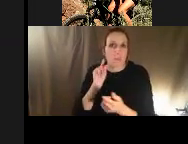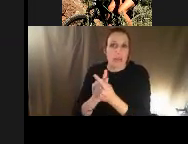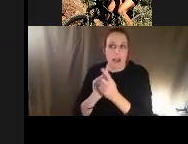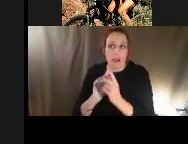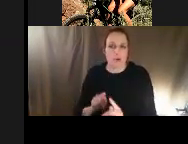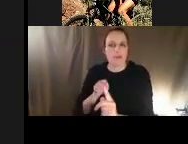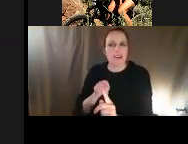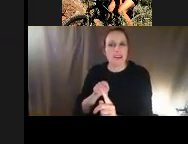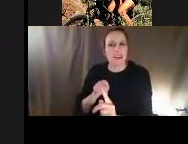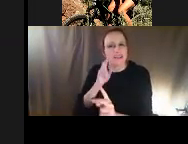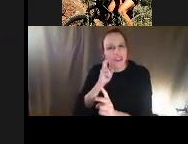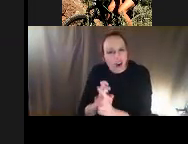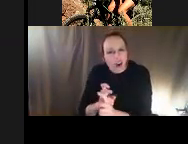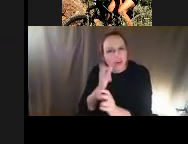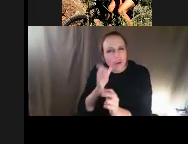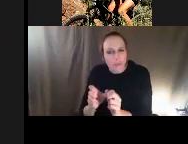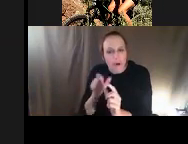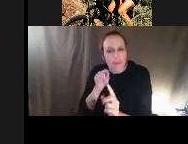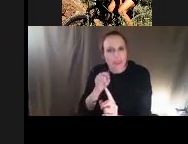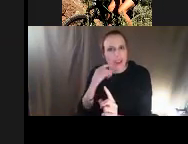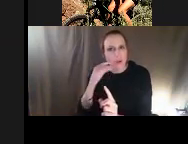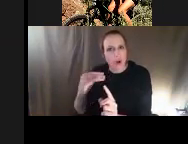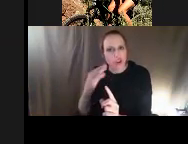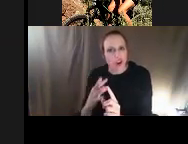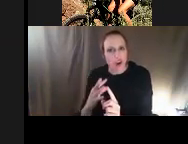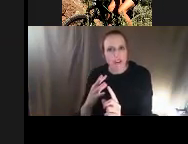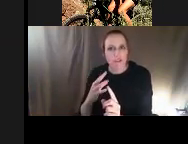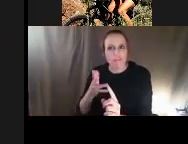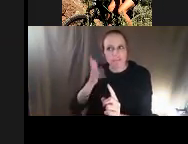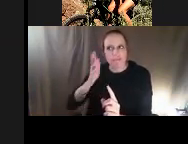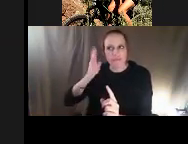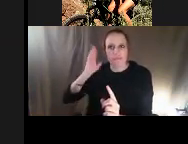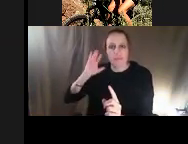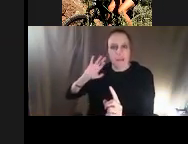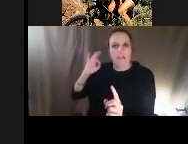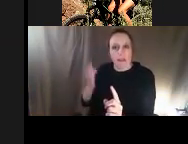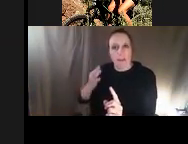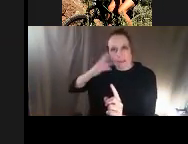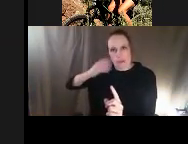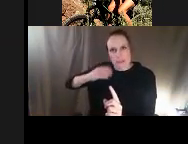So, really truly understanding how culture